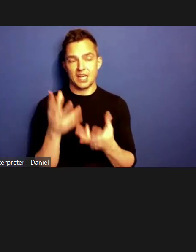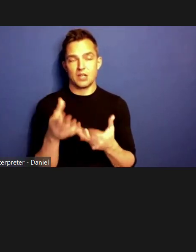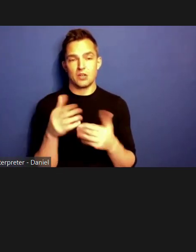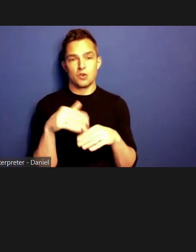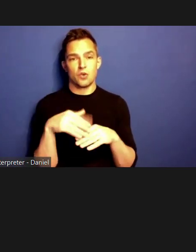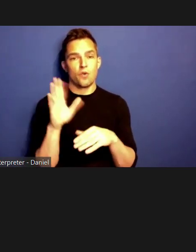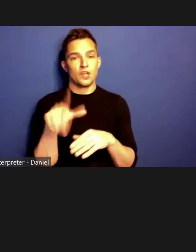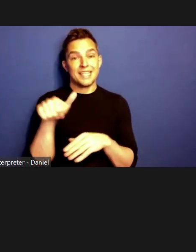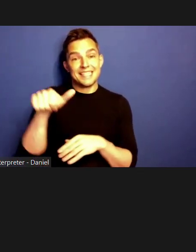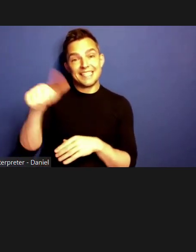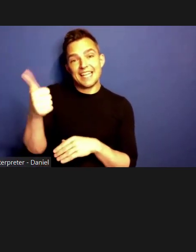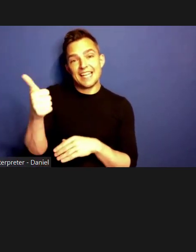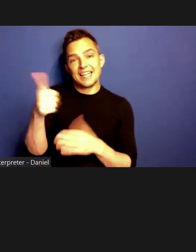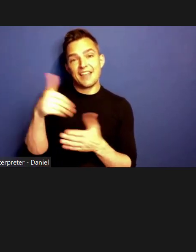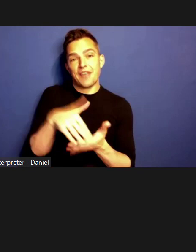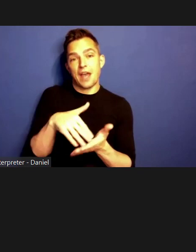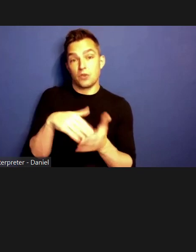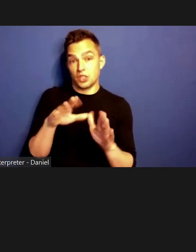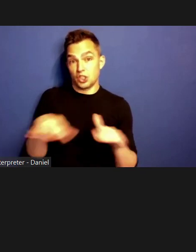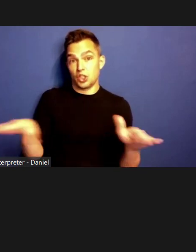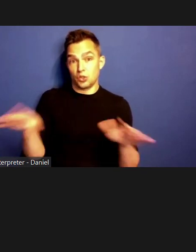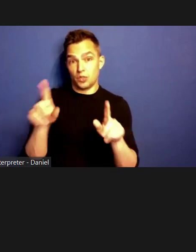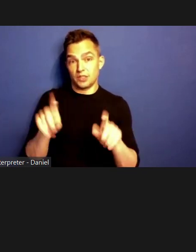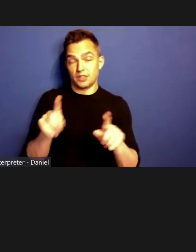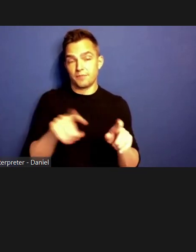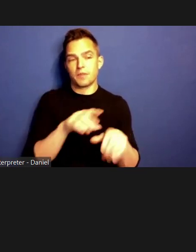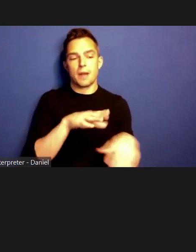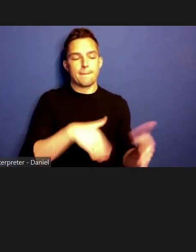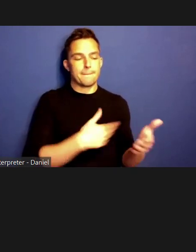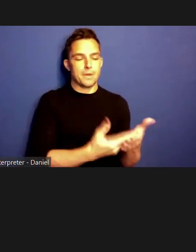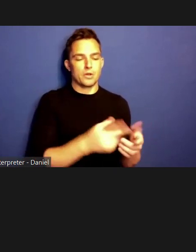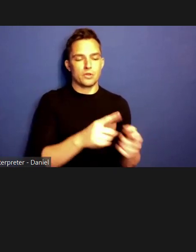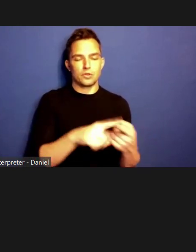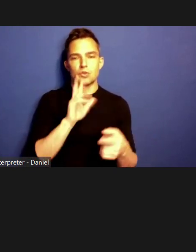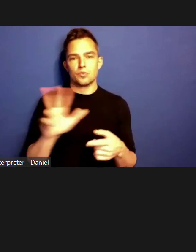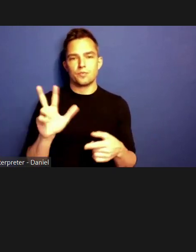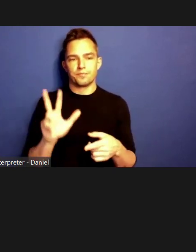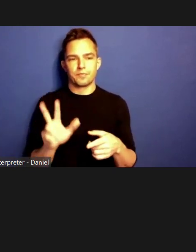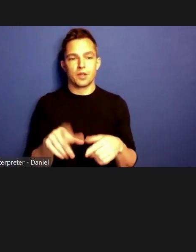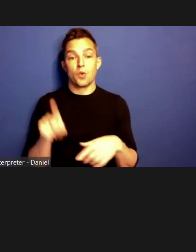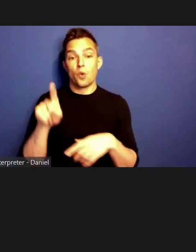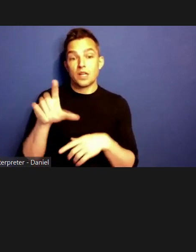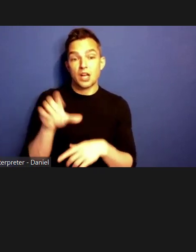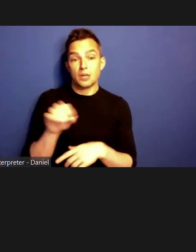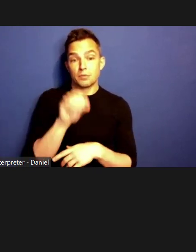The The percentages that we're going to give are birth to 3 years of age.